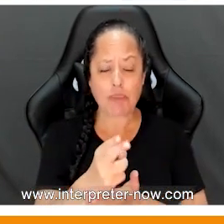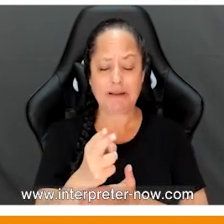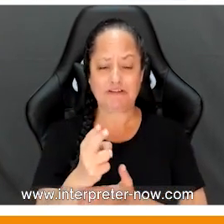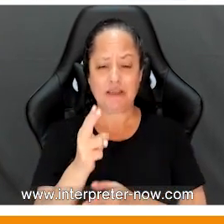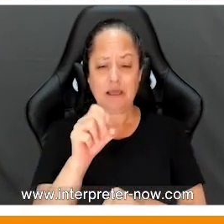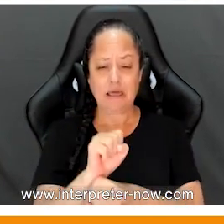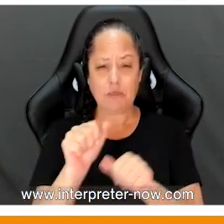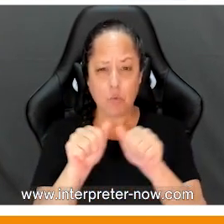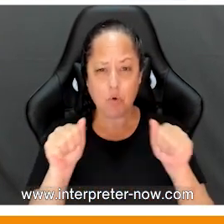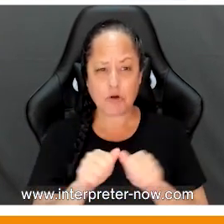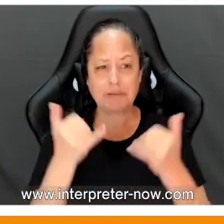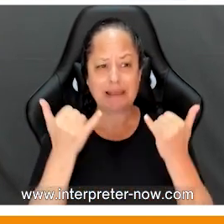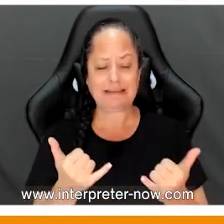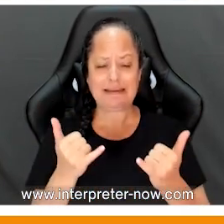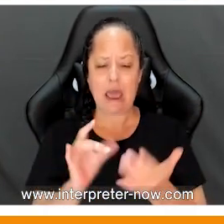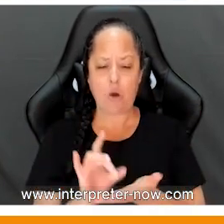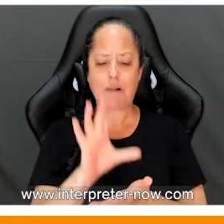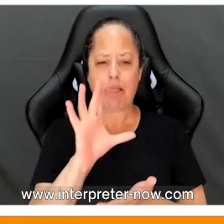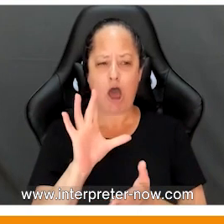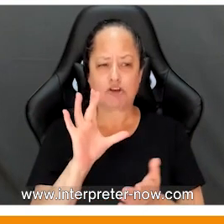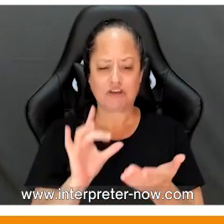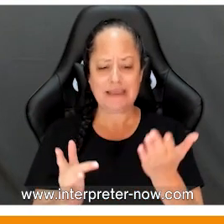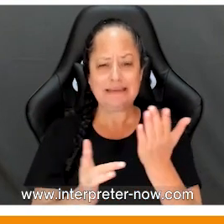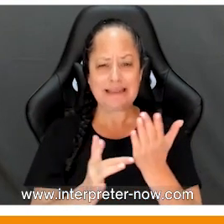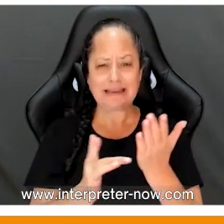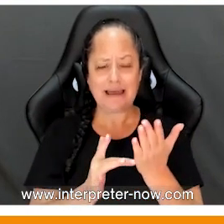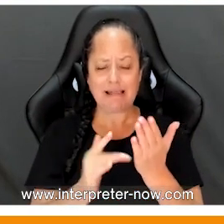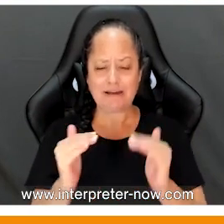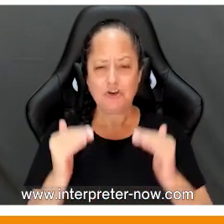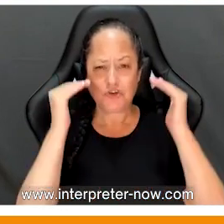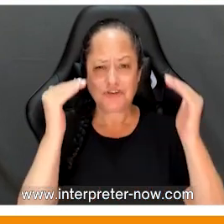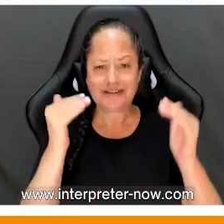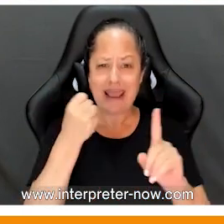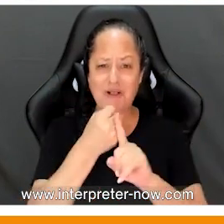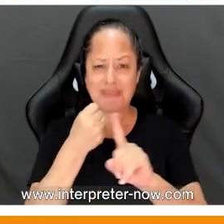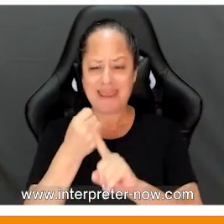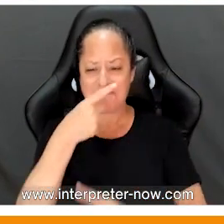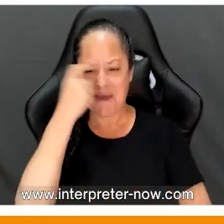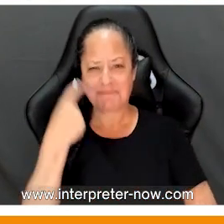Now we're launching technology to really scale that impact, because I'm just one person.